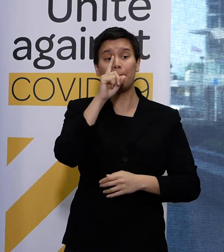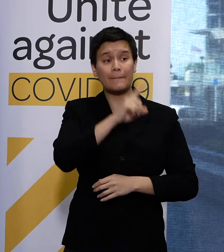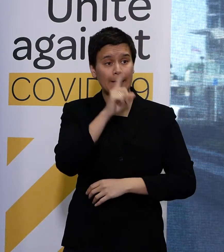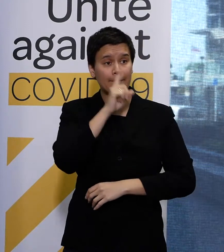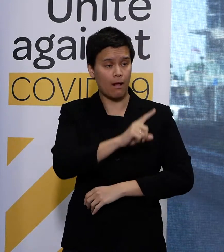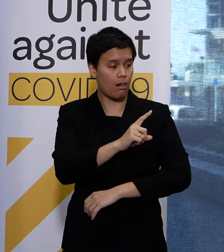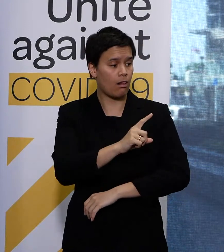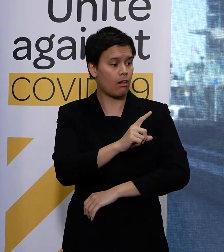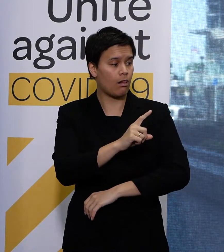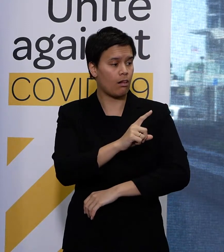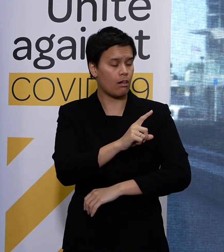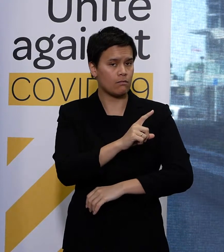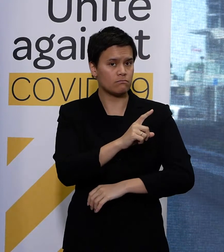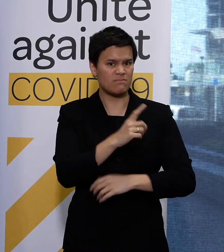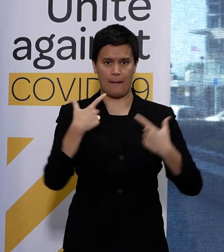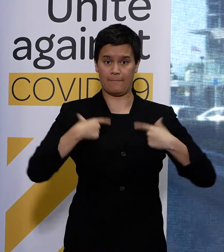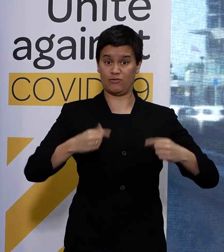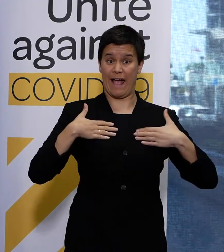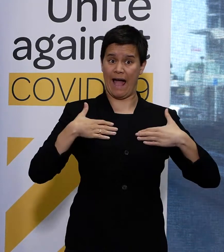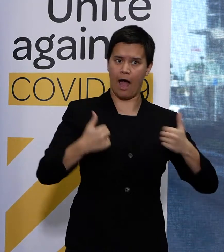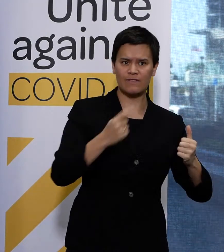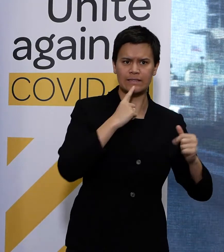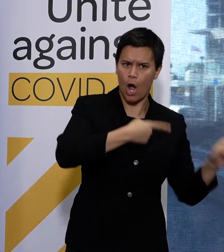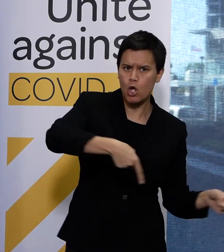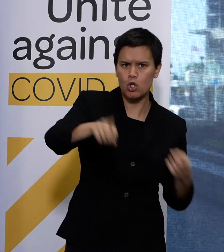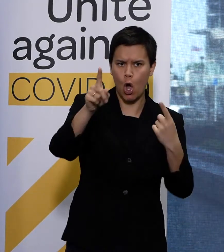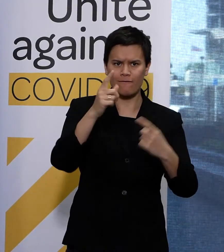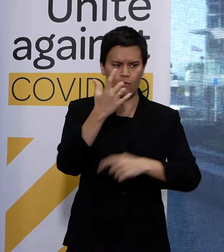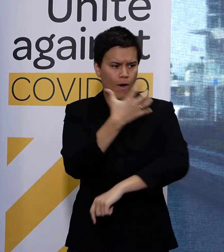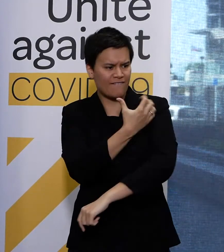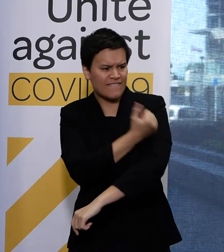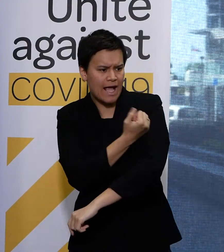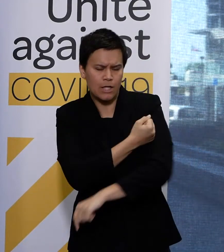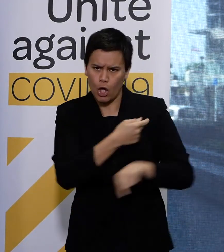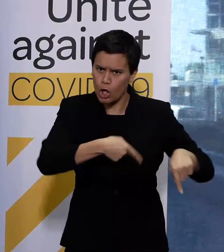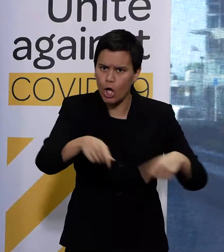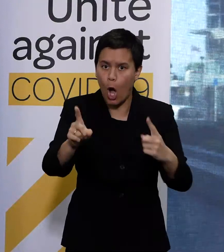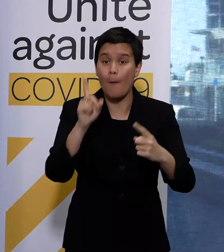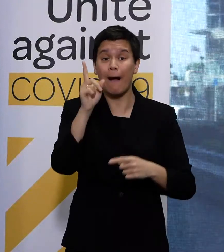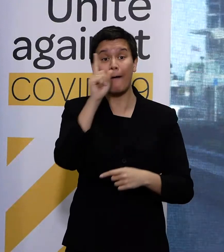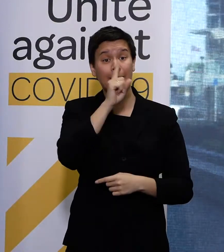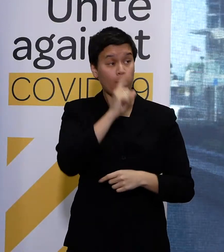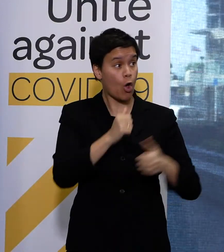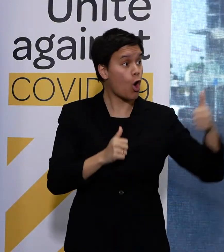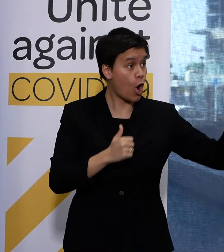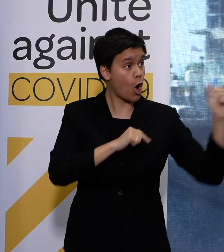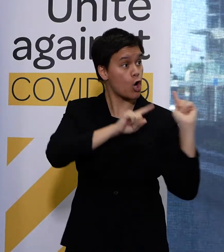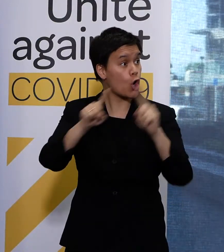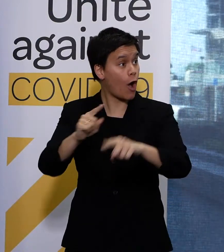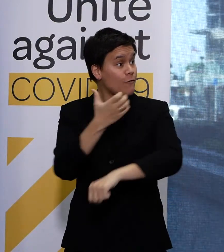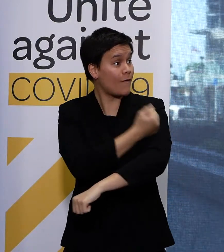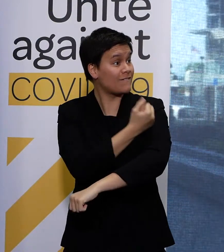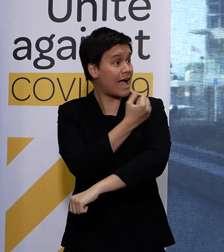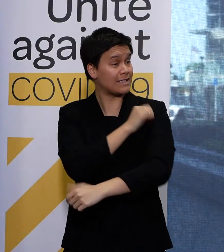but the front line in putting out those communications between yourself and the prime minister. How is this allowed to continually happen